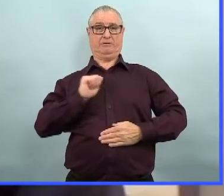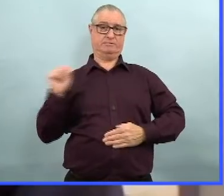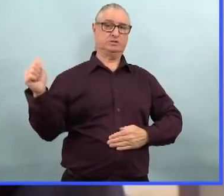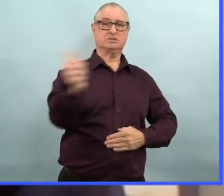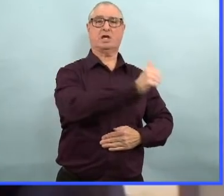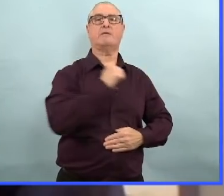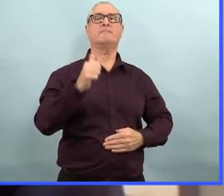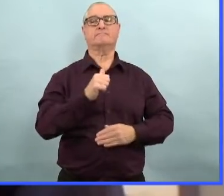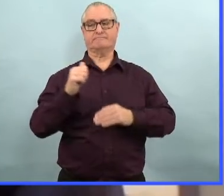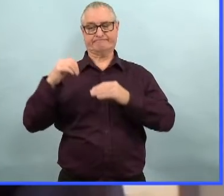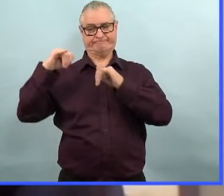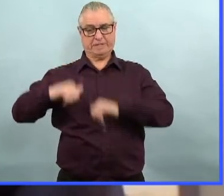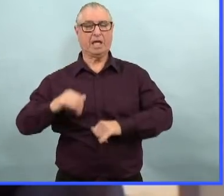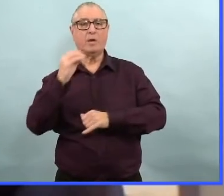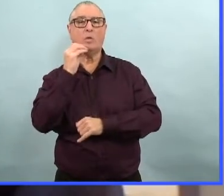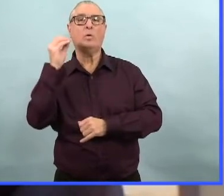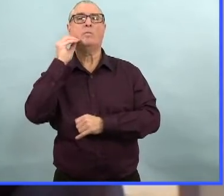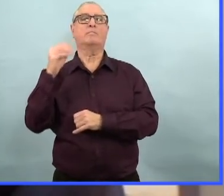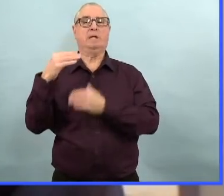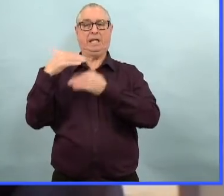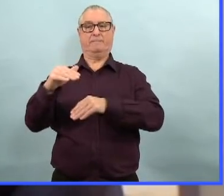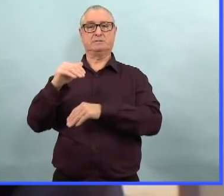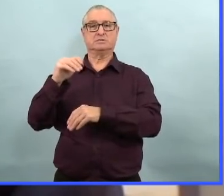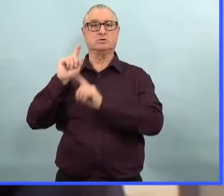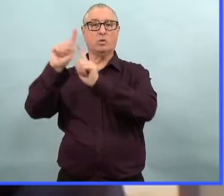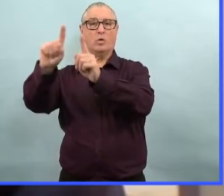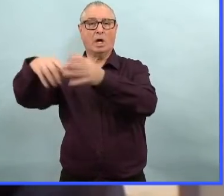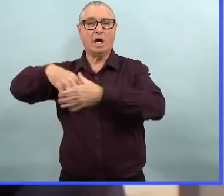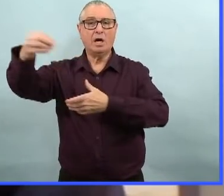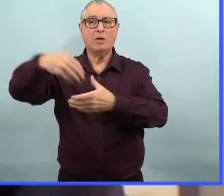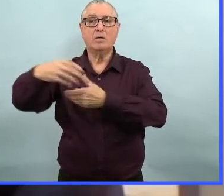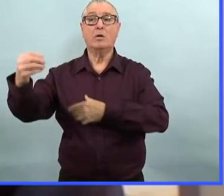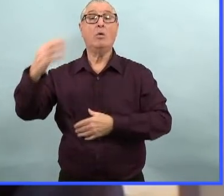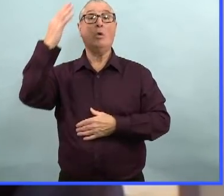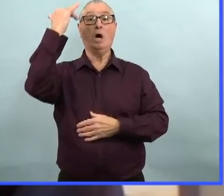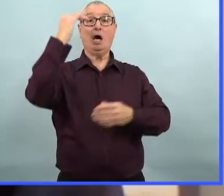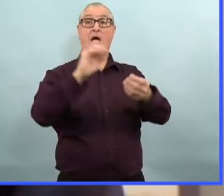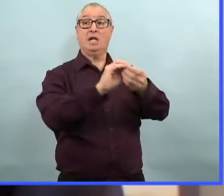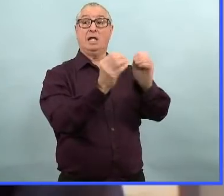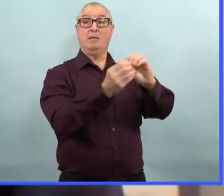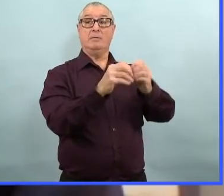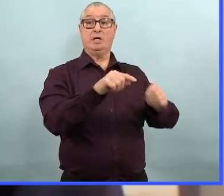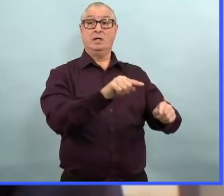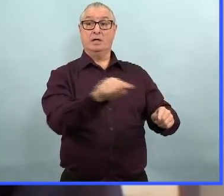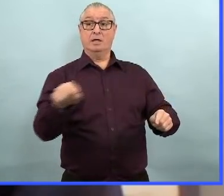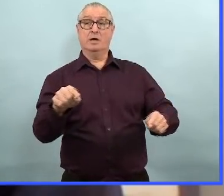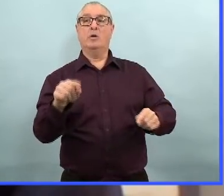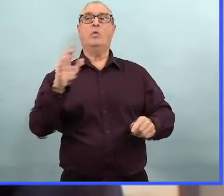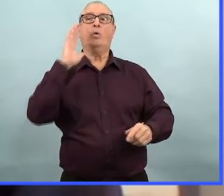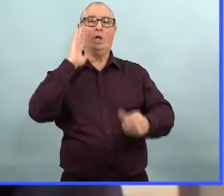the problem with that is that those are lagging indicators so so i think right now that message is